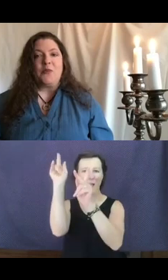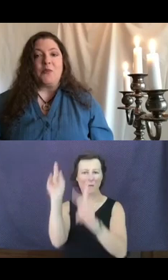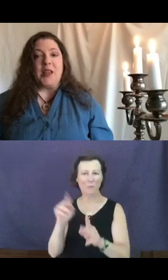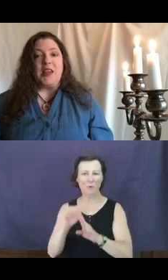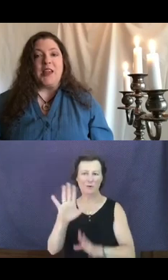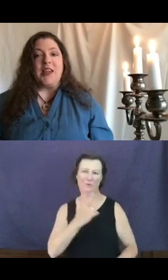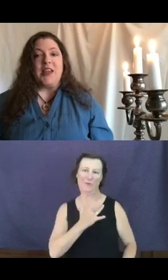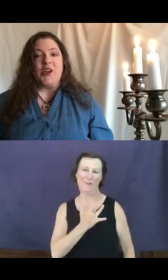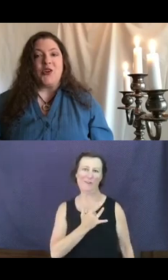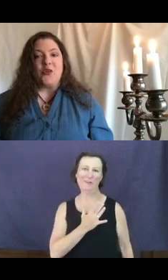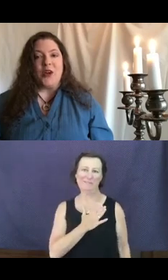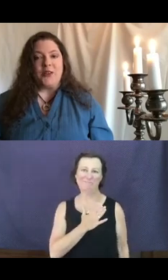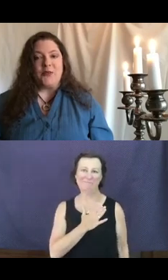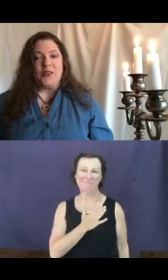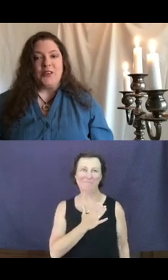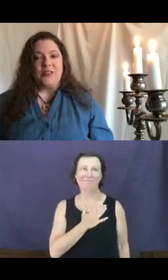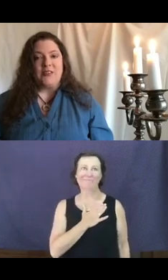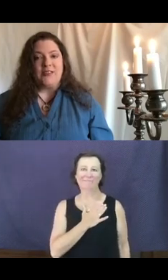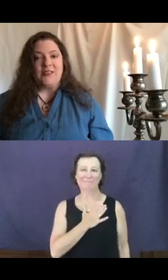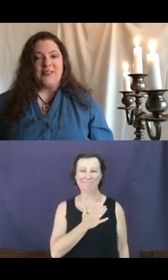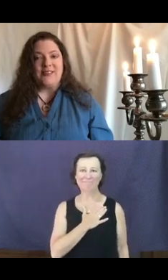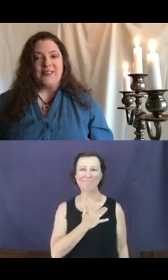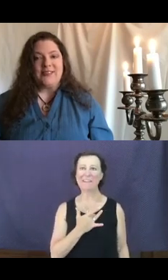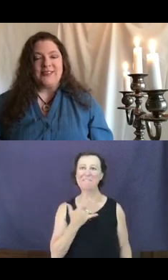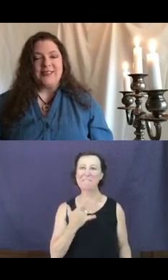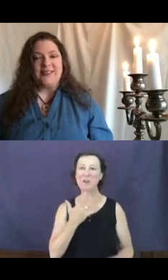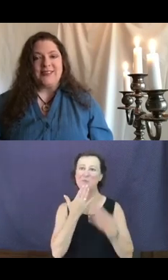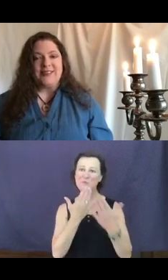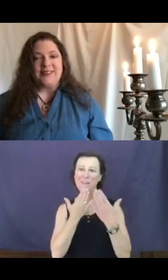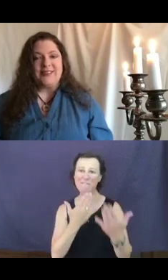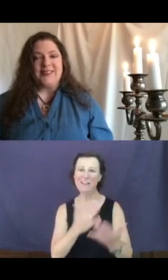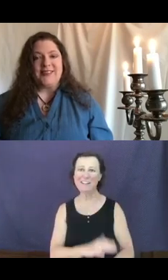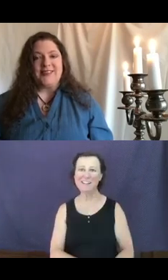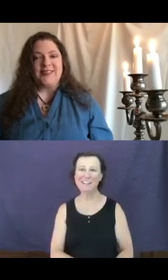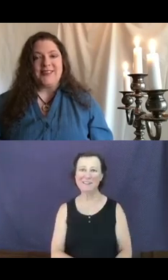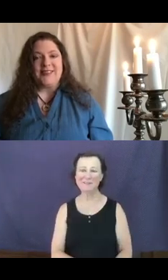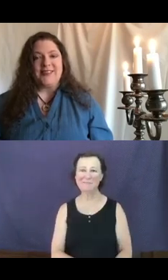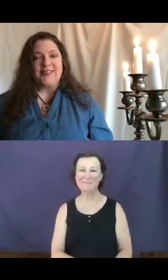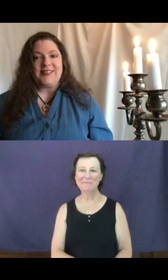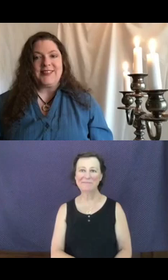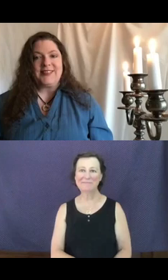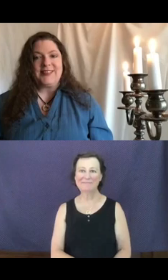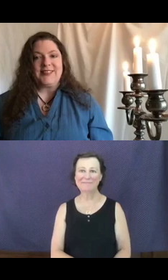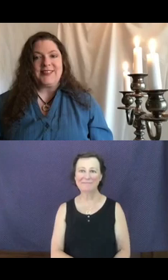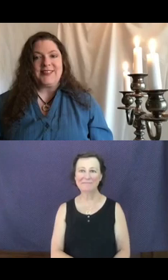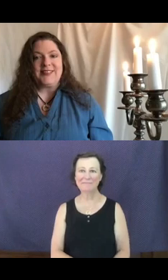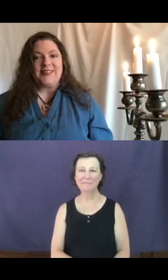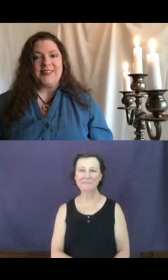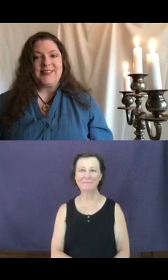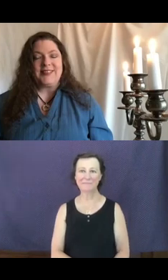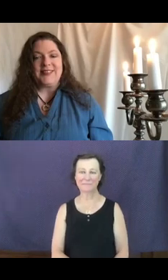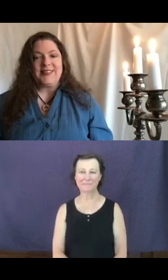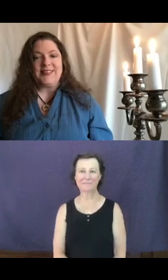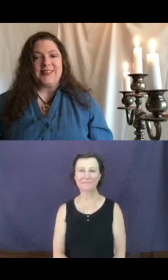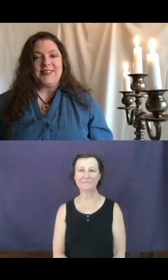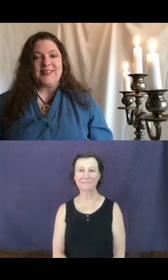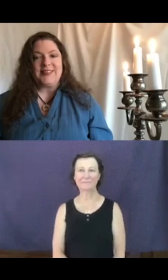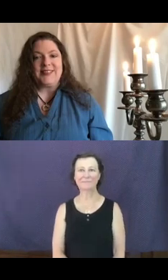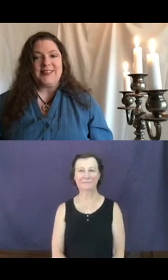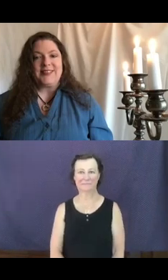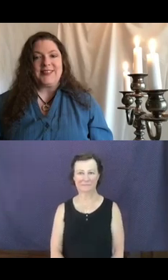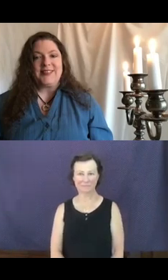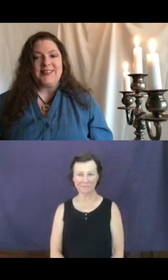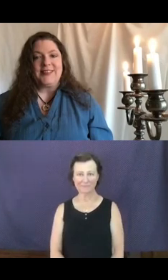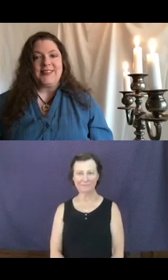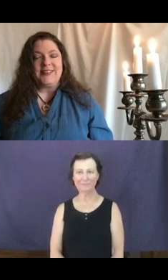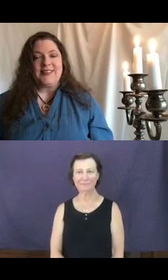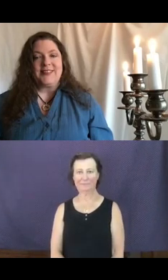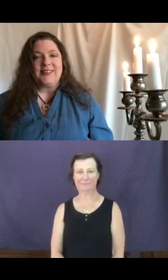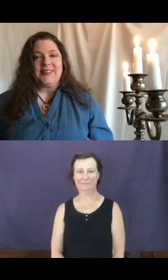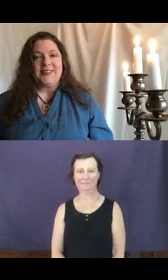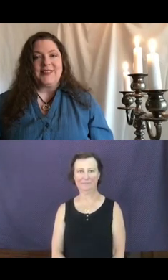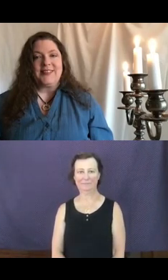Be grateful.